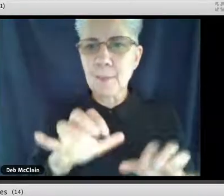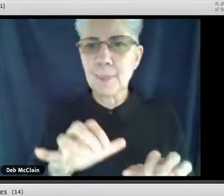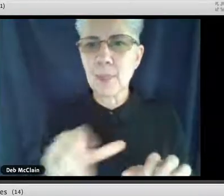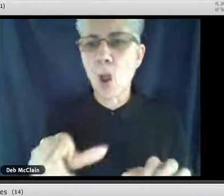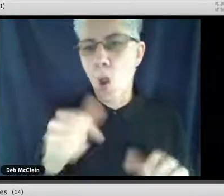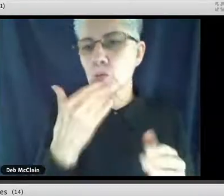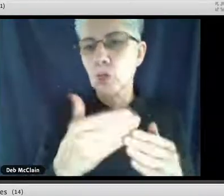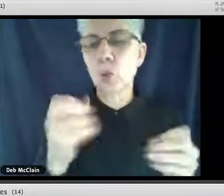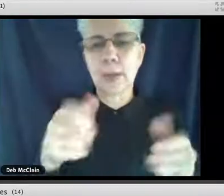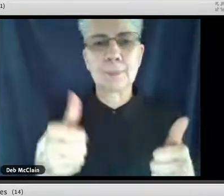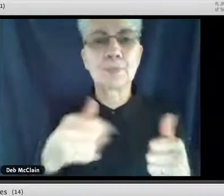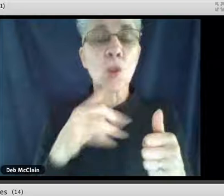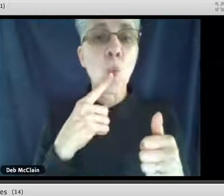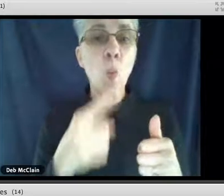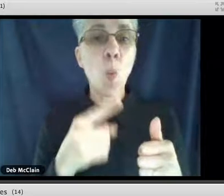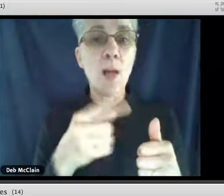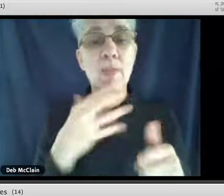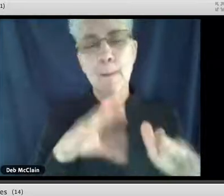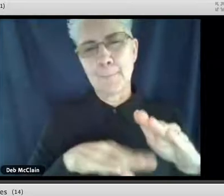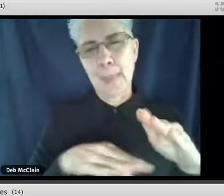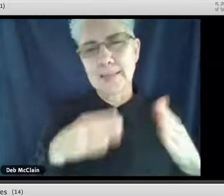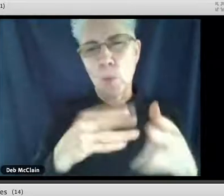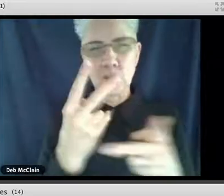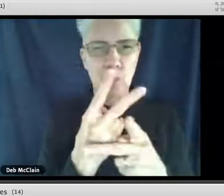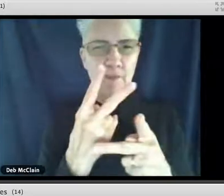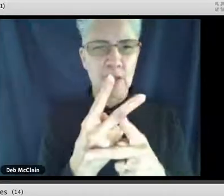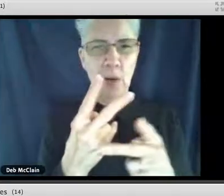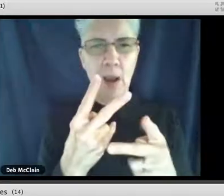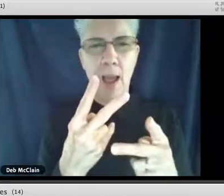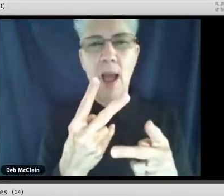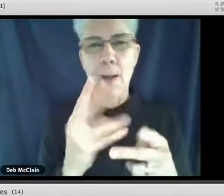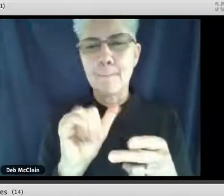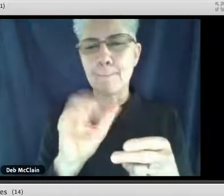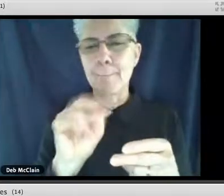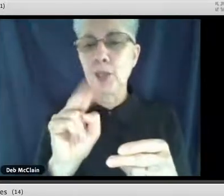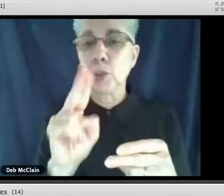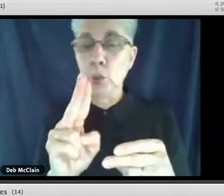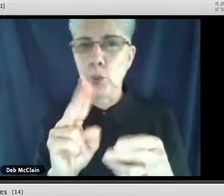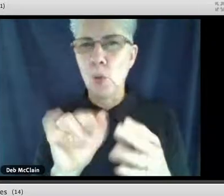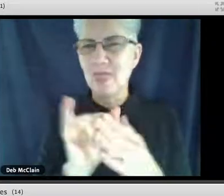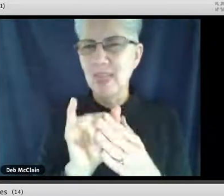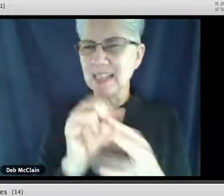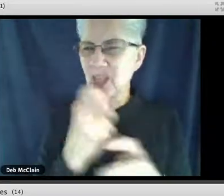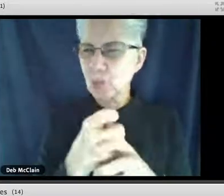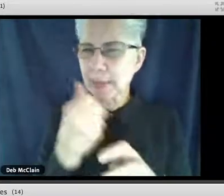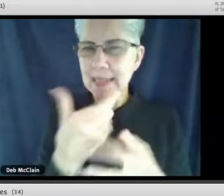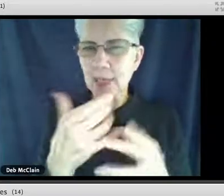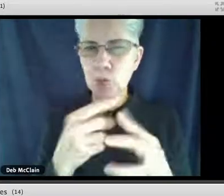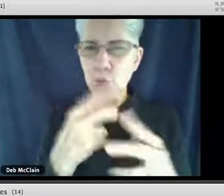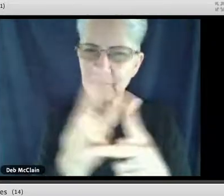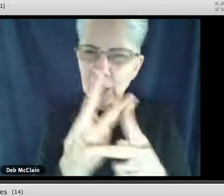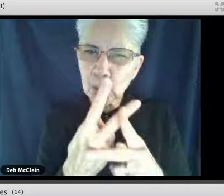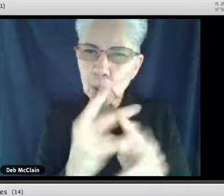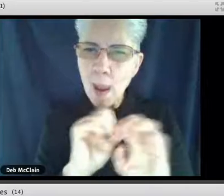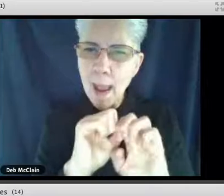Card sorting is one of the basic ways to figure out menus. Menus are the trickiest thing to figure out because what is logical to me